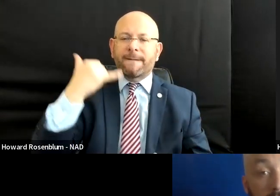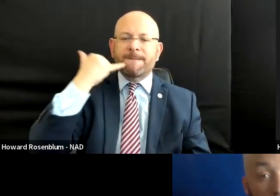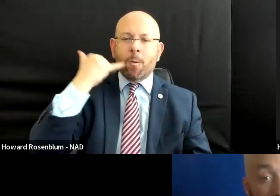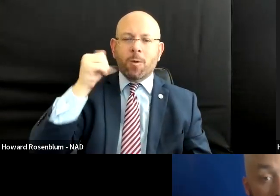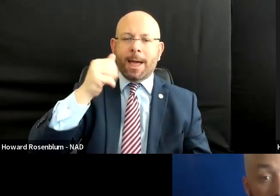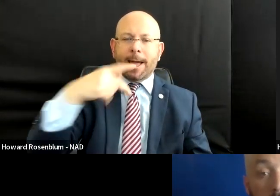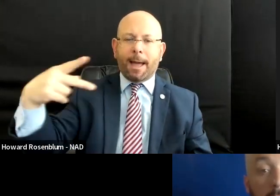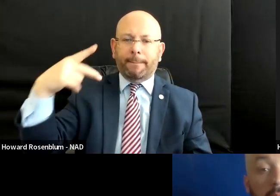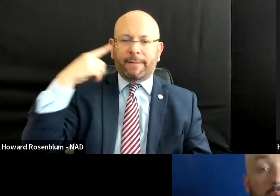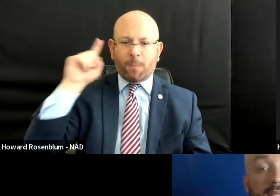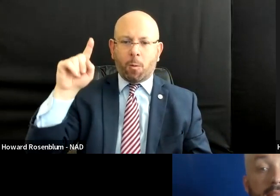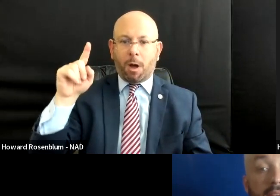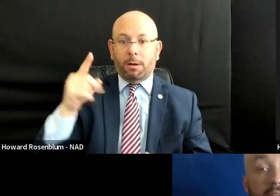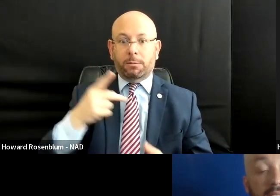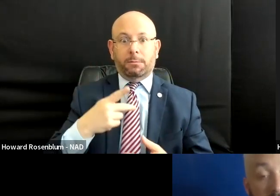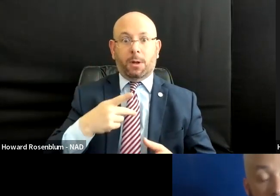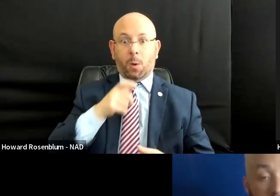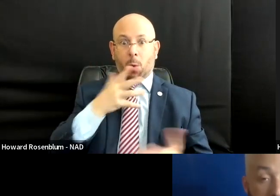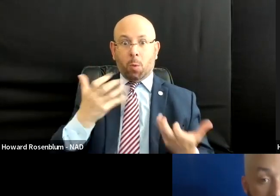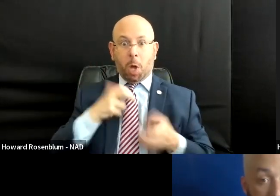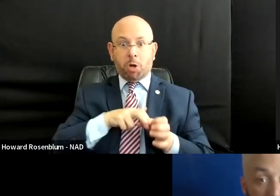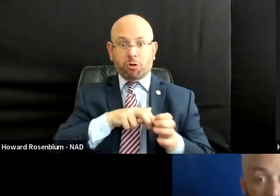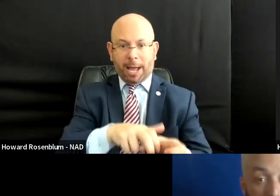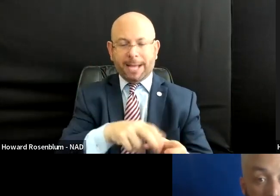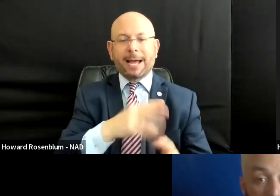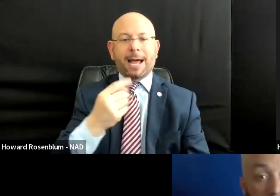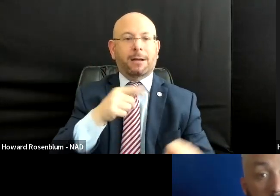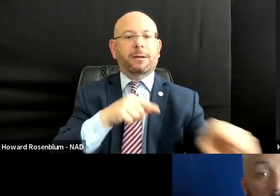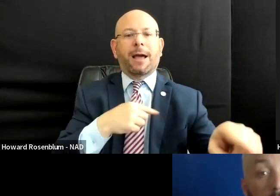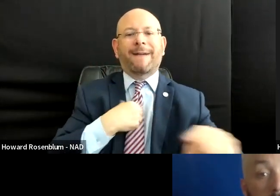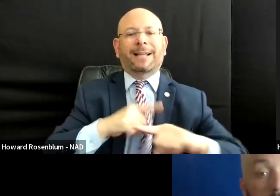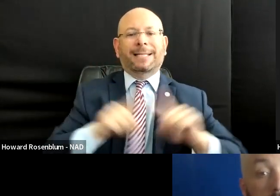was happening with their Deaf